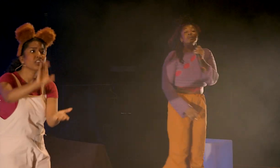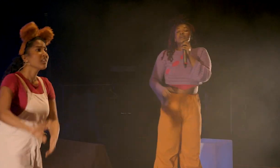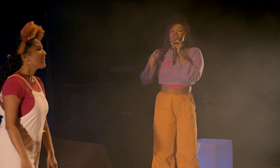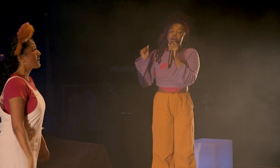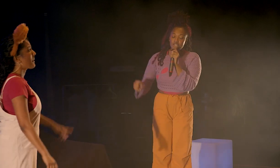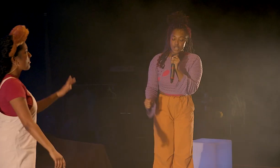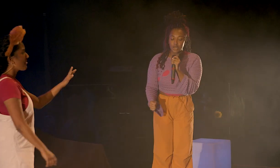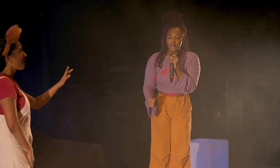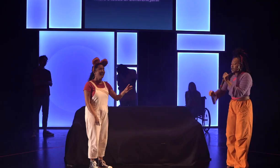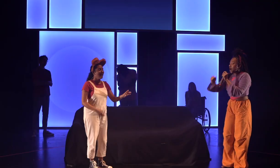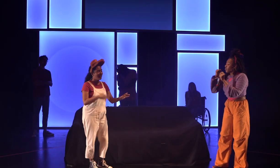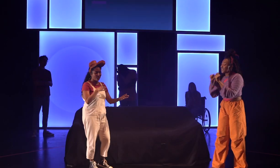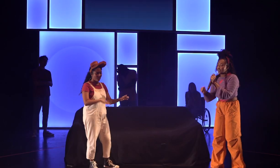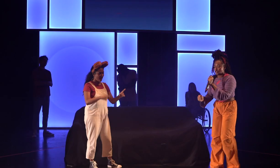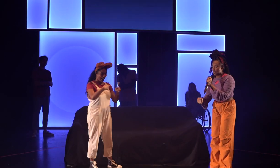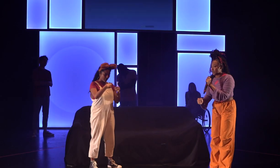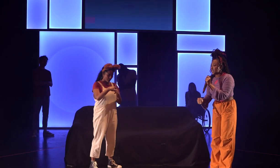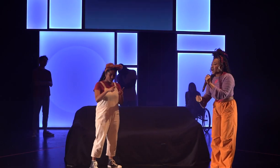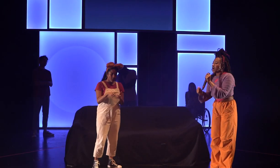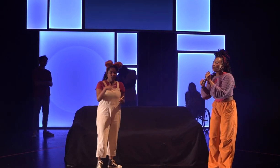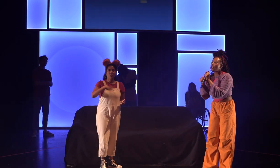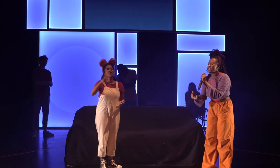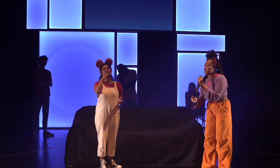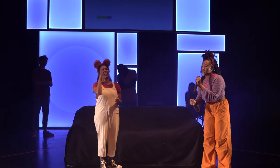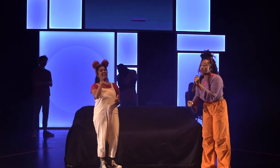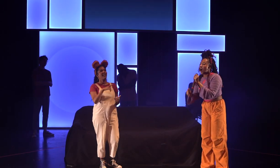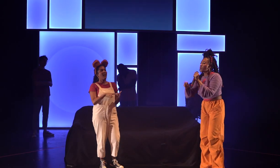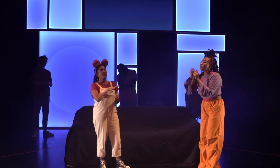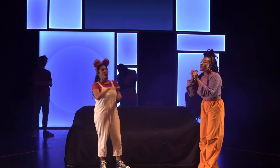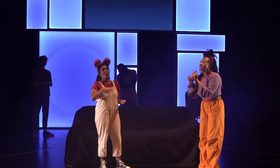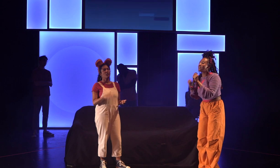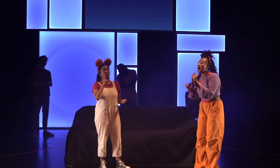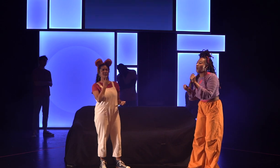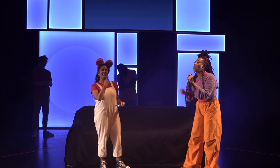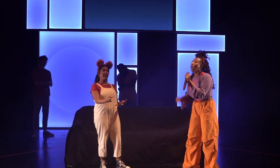'Sash. I don't want katsu. I don't want chili bean. I don't want sweet and sour.